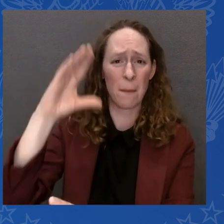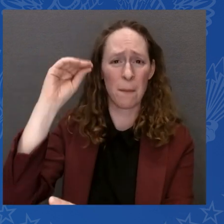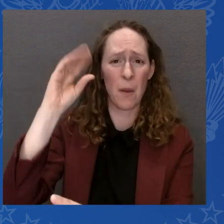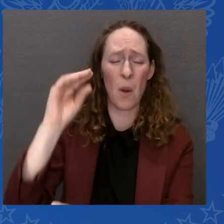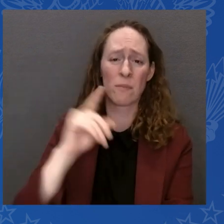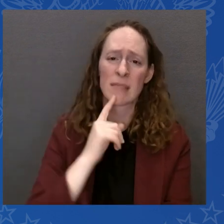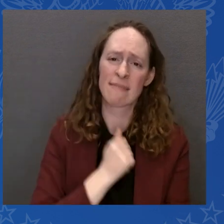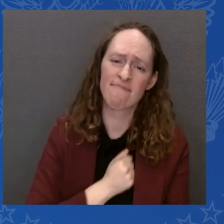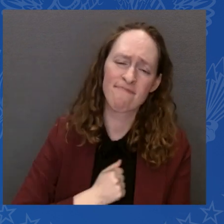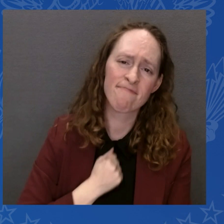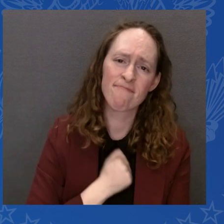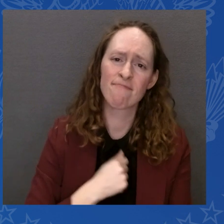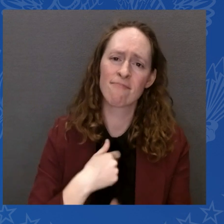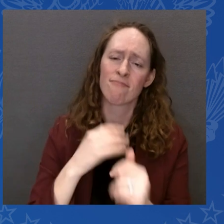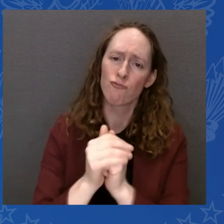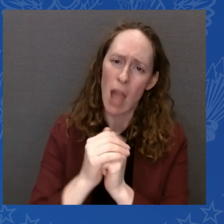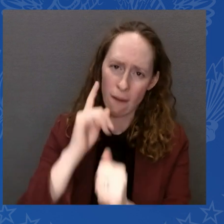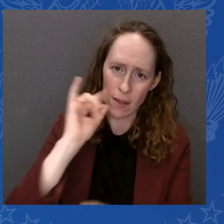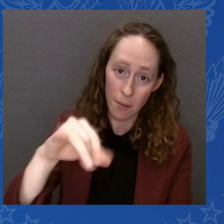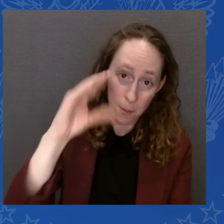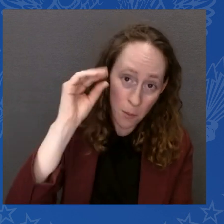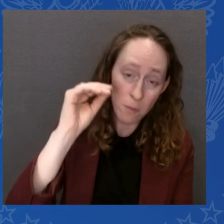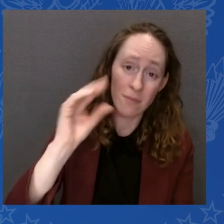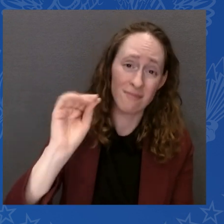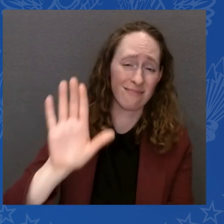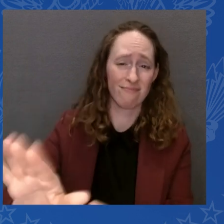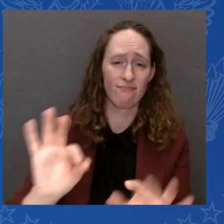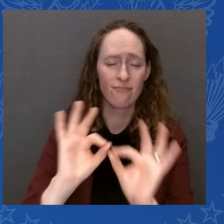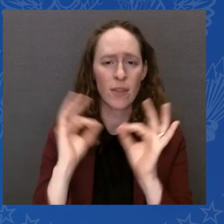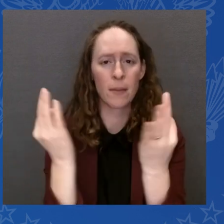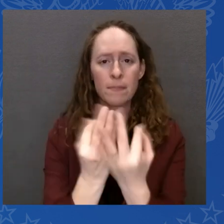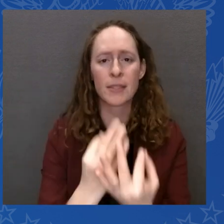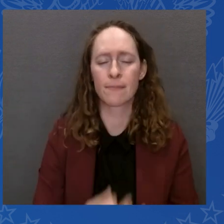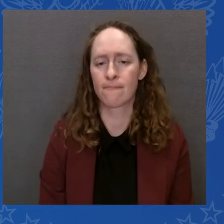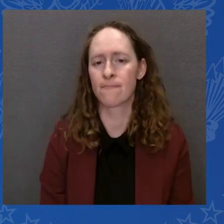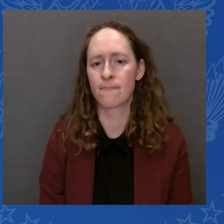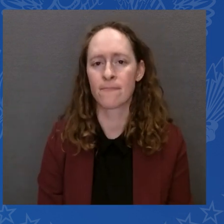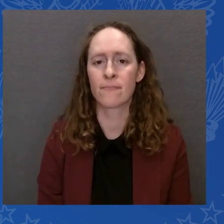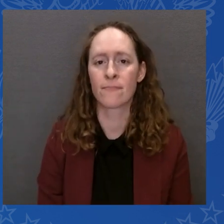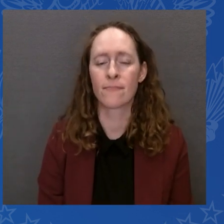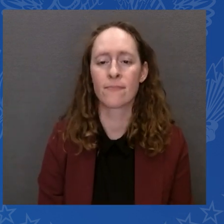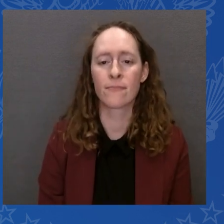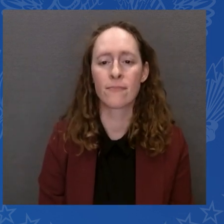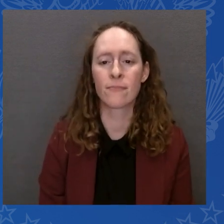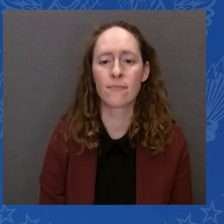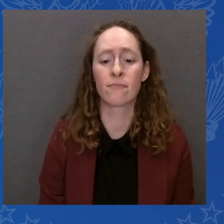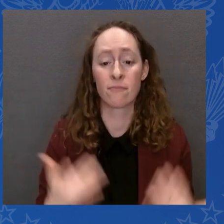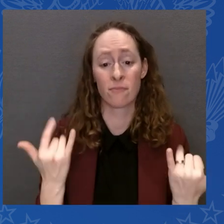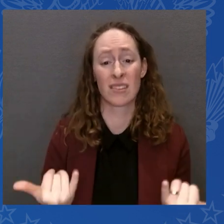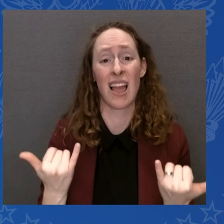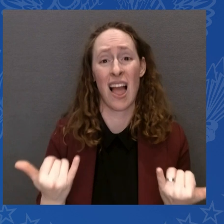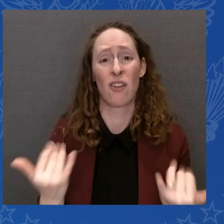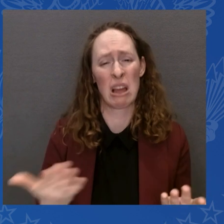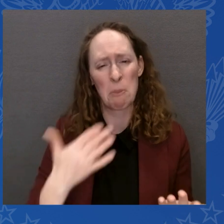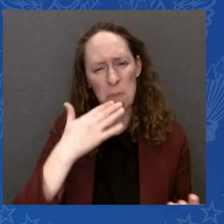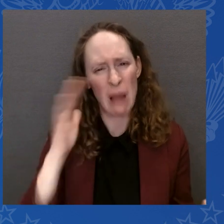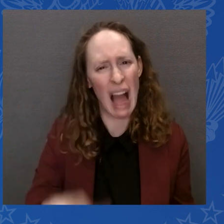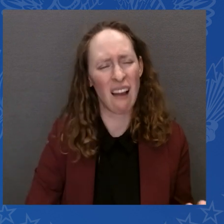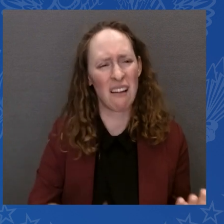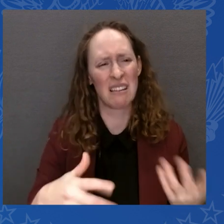You know, while the situation is still treacherous, we're cautiously optimistic that the worst part is behind.